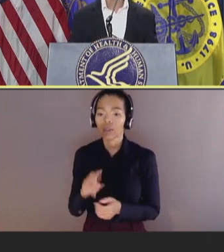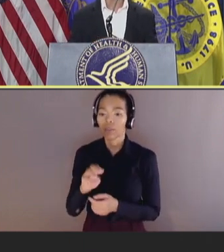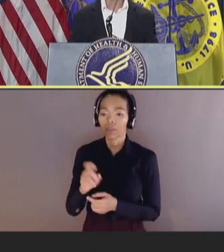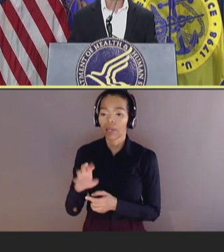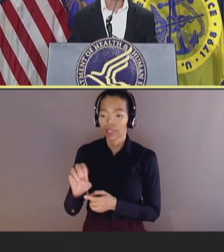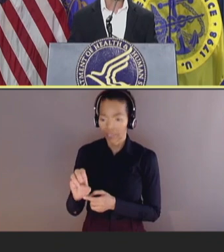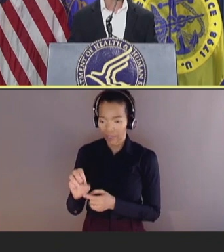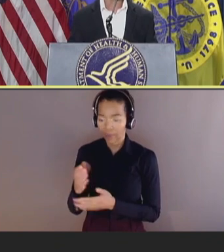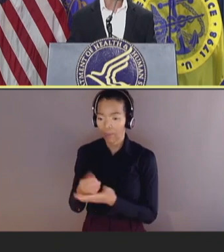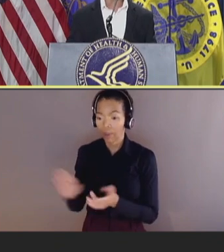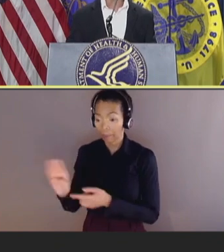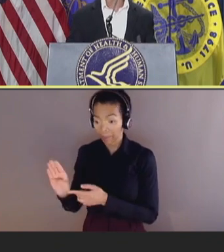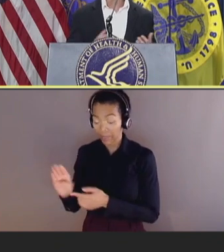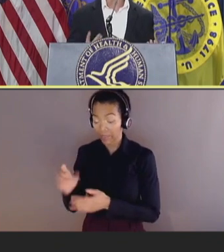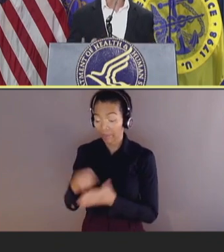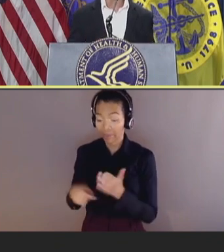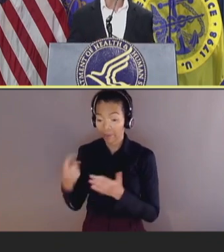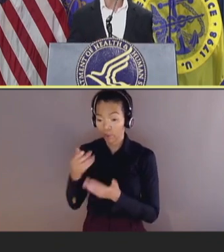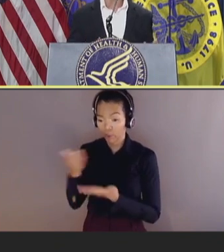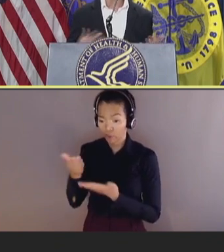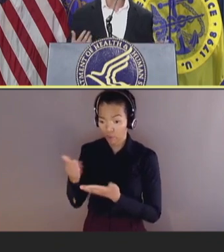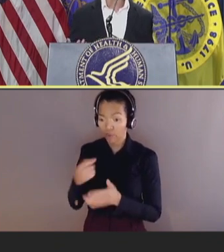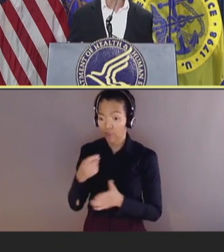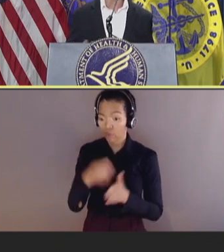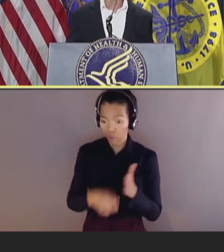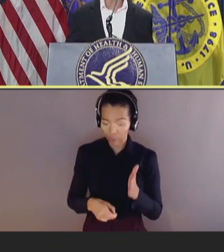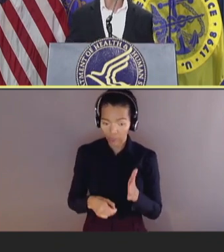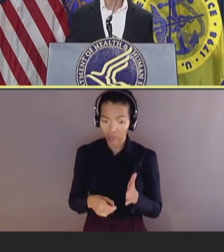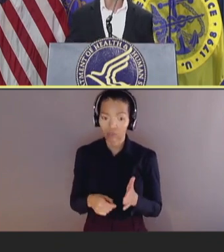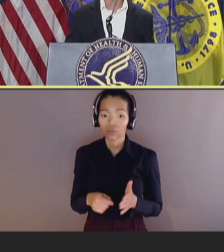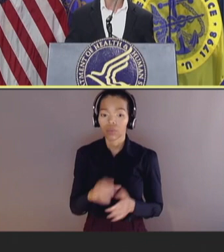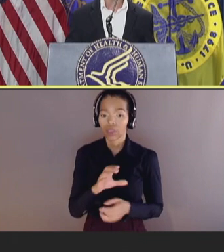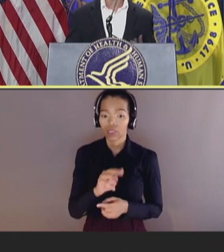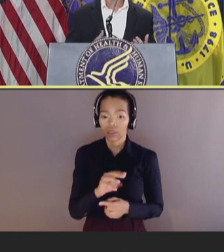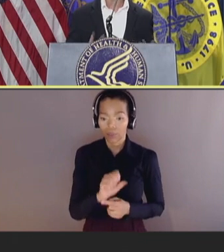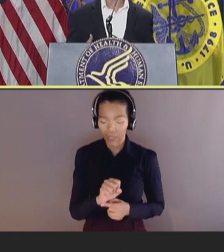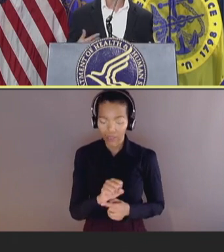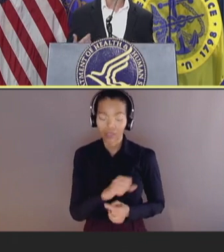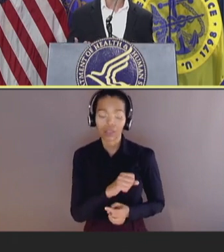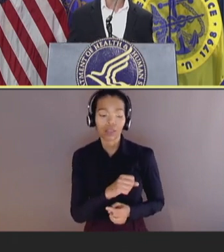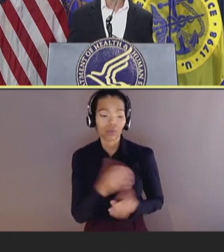service rate. So, the one that we heard from the CMS presenters. And that's because most providers